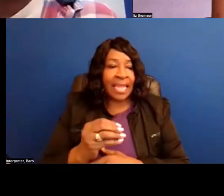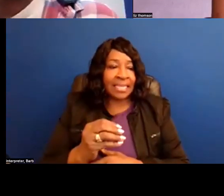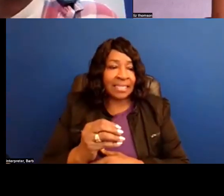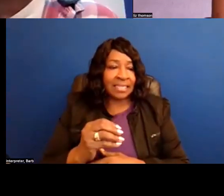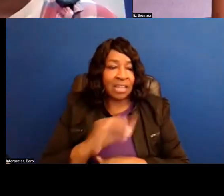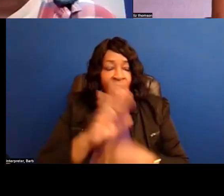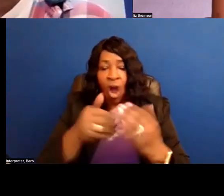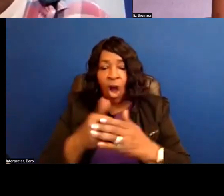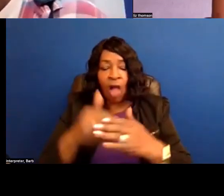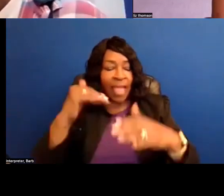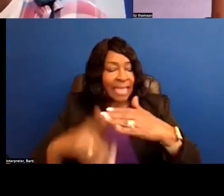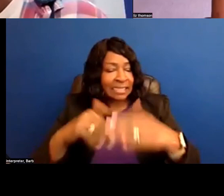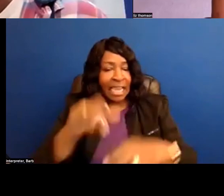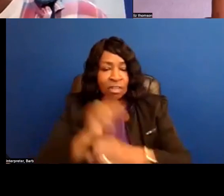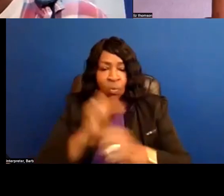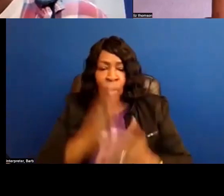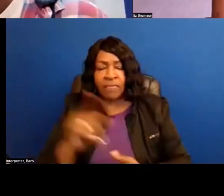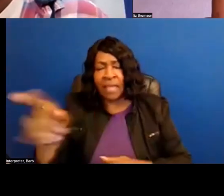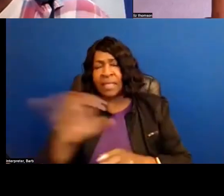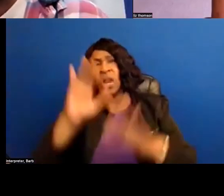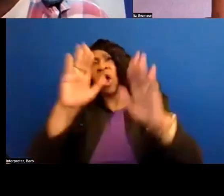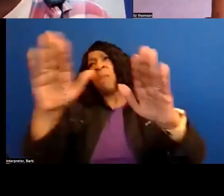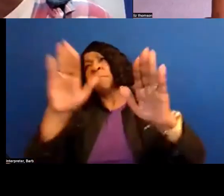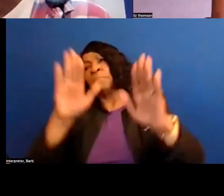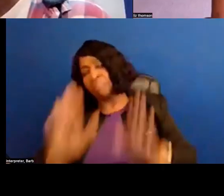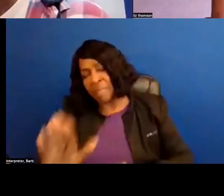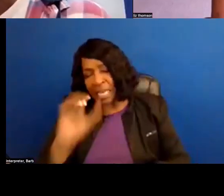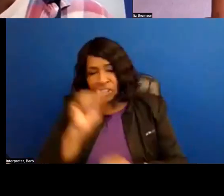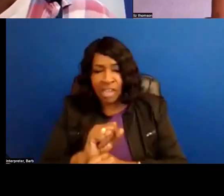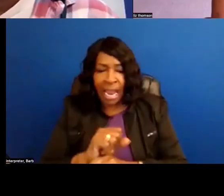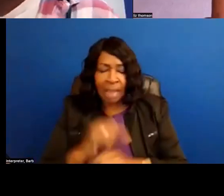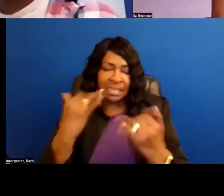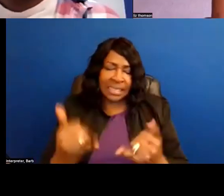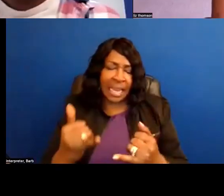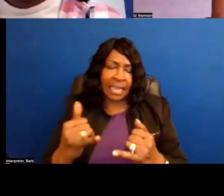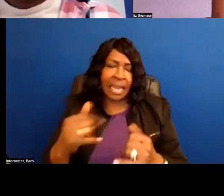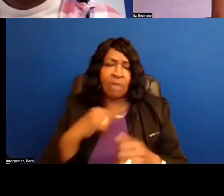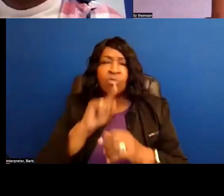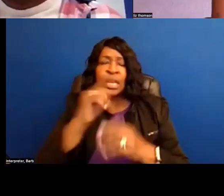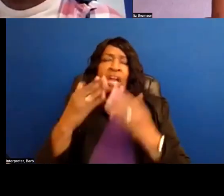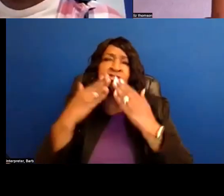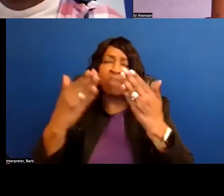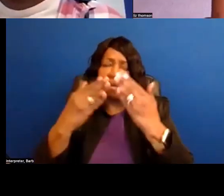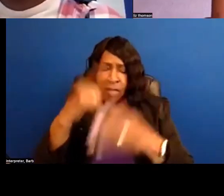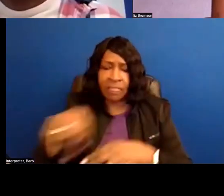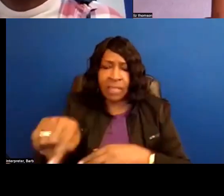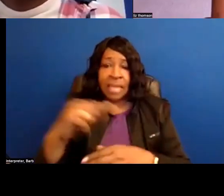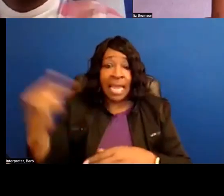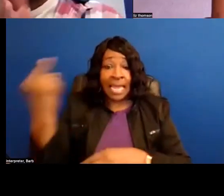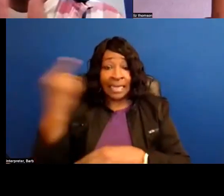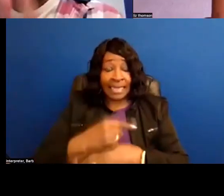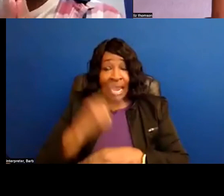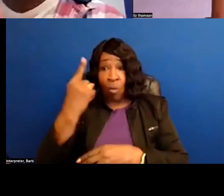have done an amazing job today and very grateful for them. Day one is done, day one is a wrap. Woo hoo.